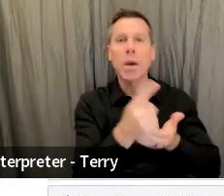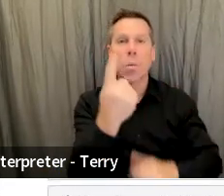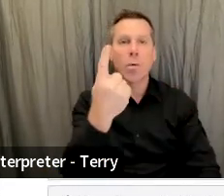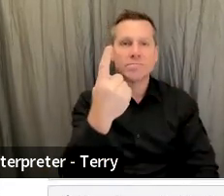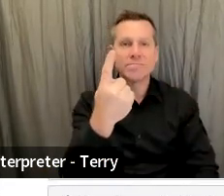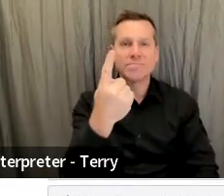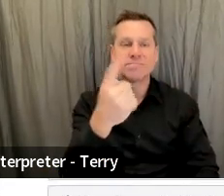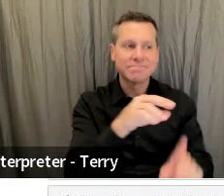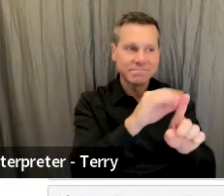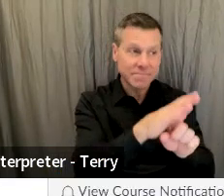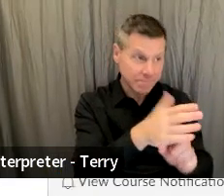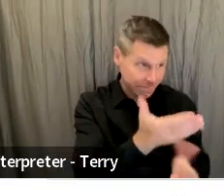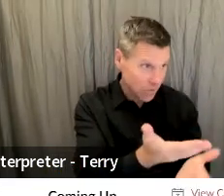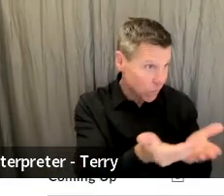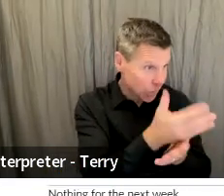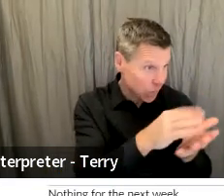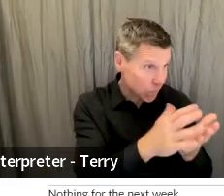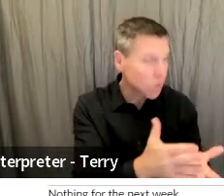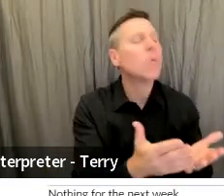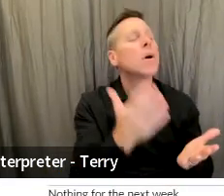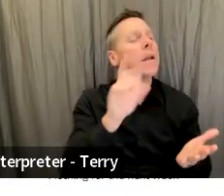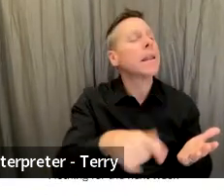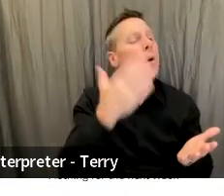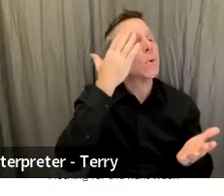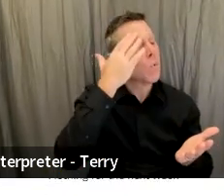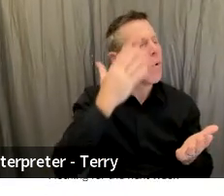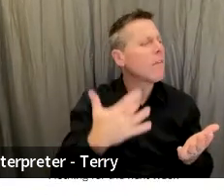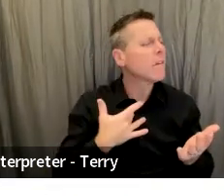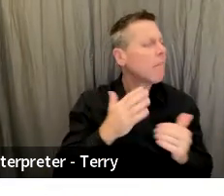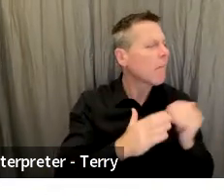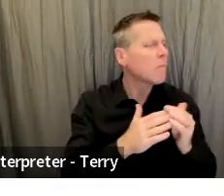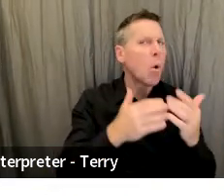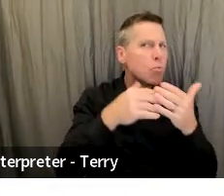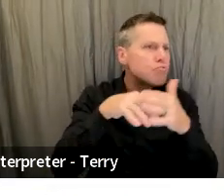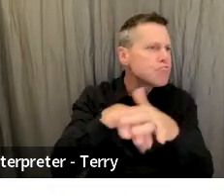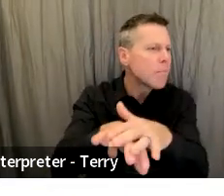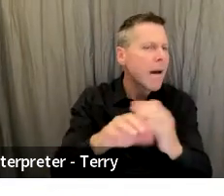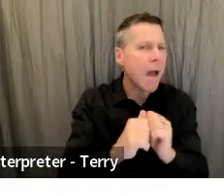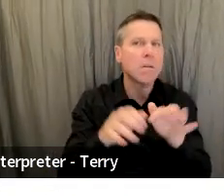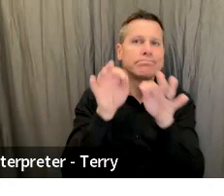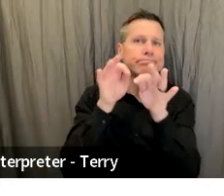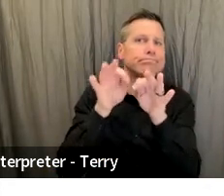So it has all of the things that we felt we needed to include to orient them